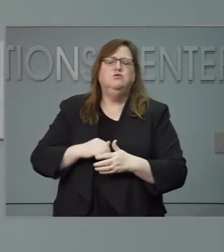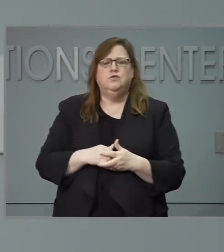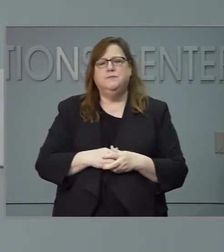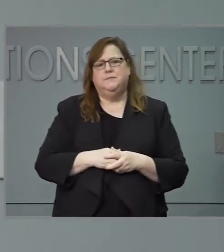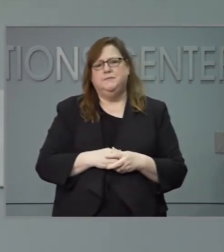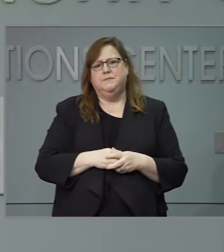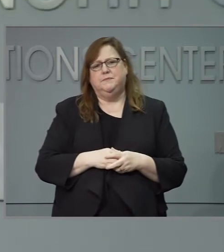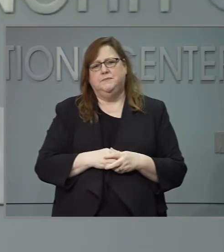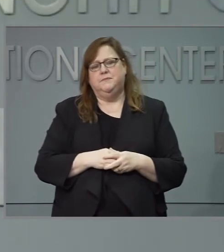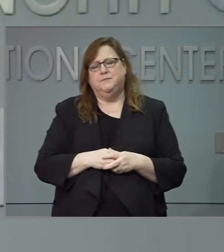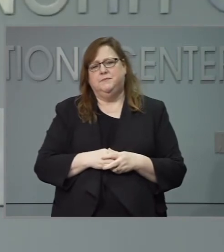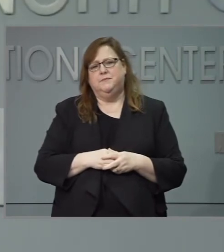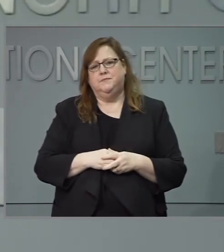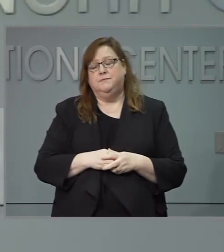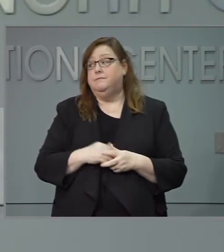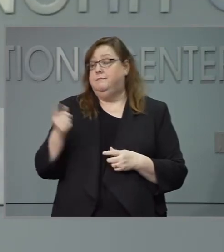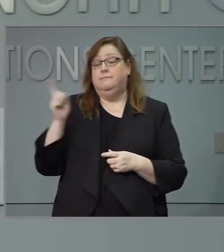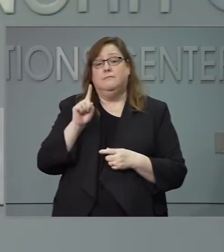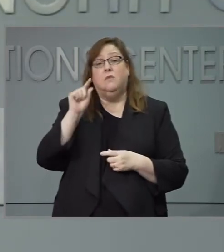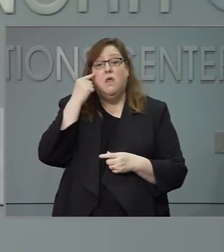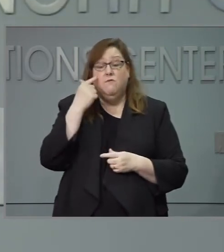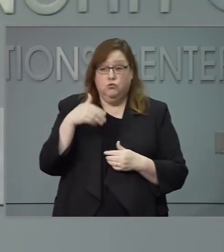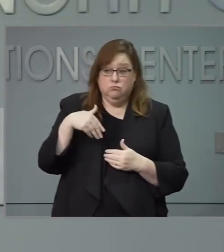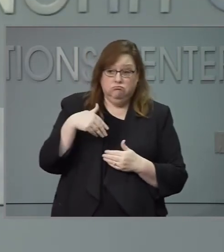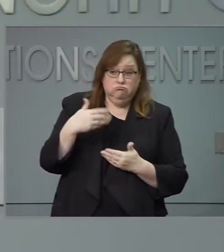APRENDIZAJE REMOTO, PERO TAMBIÉN PARA LOS NEGOCIOS PEQUEÑOS Y